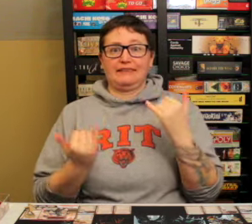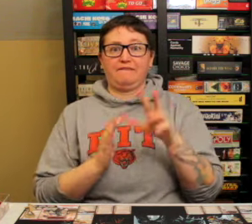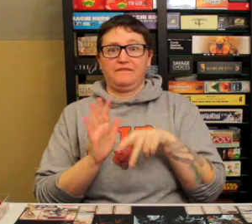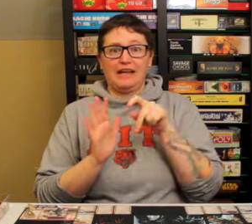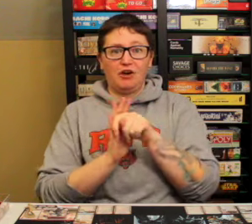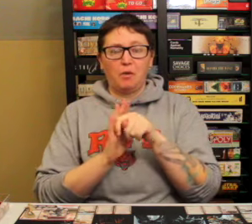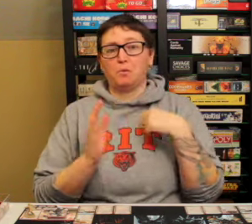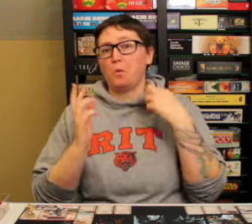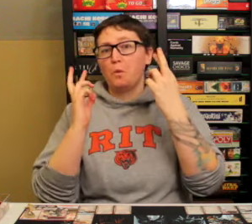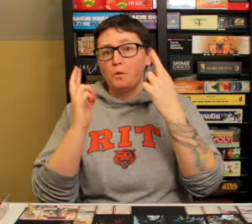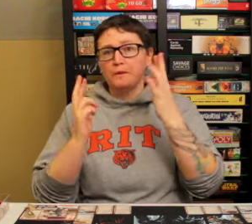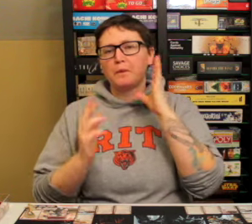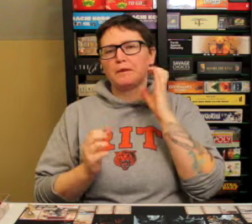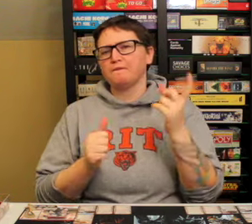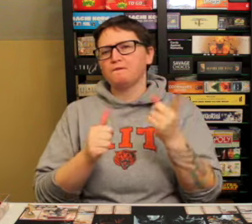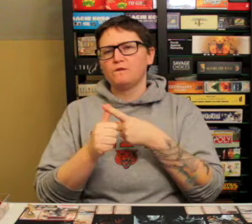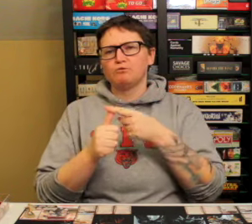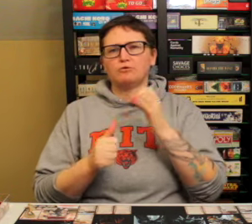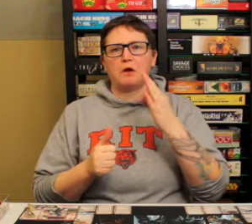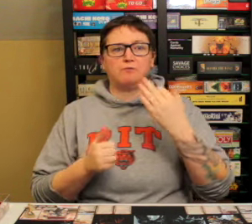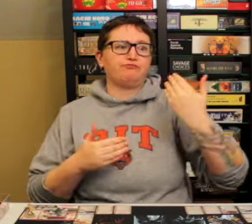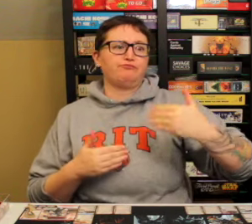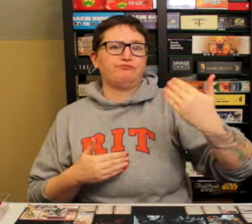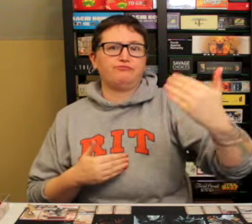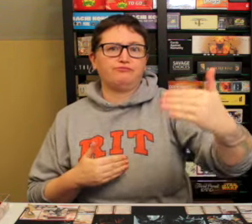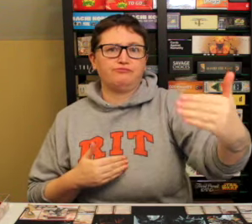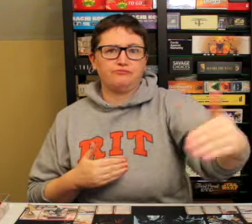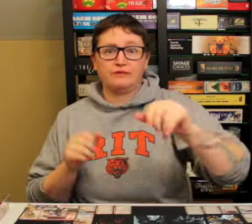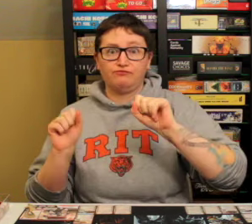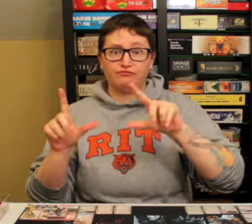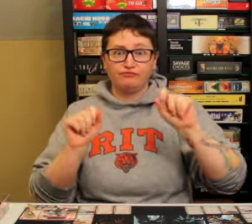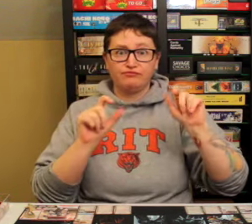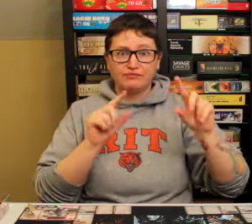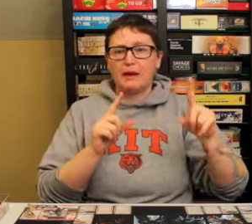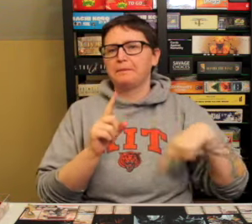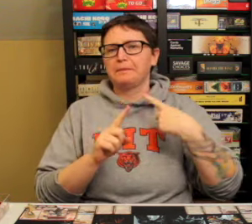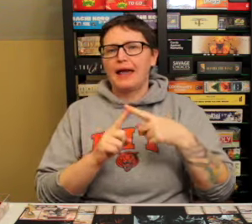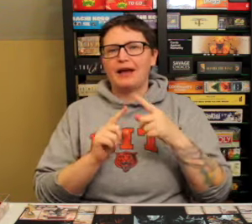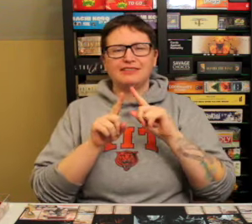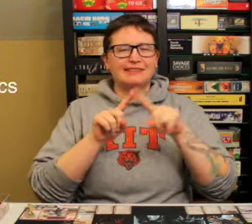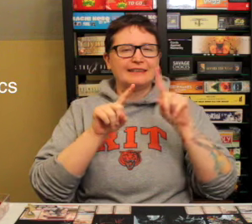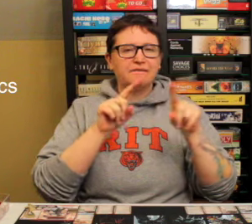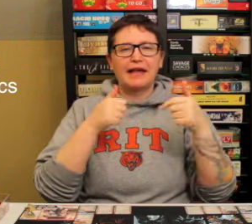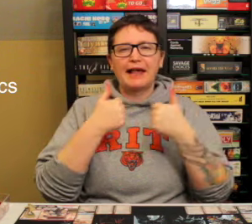What I wanted to talk about today was hopefully it will be the first of an upcoming series